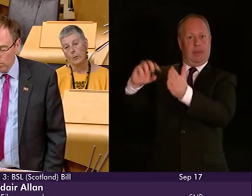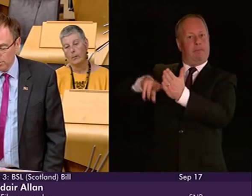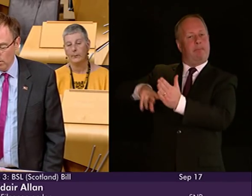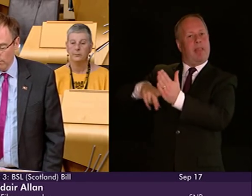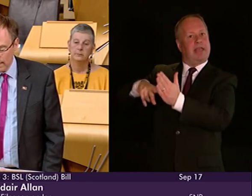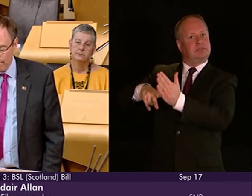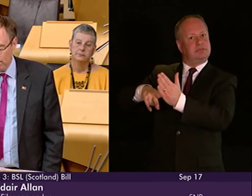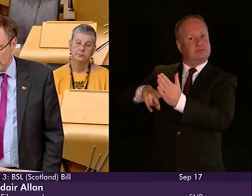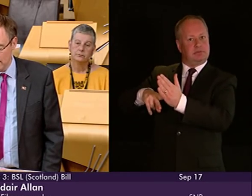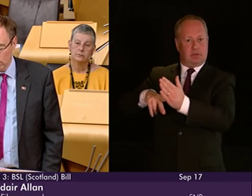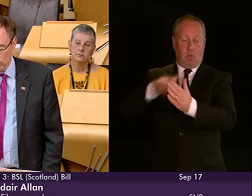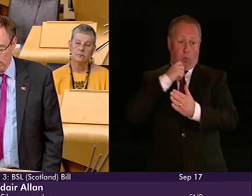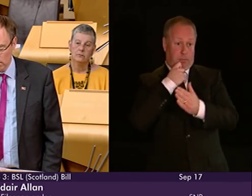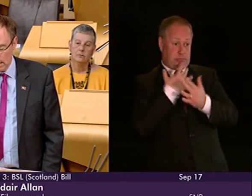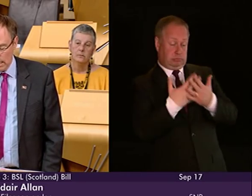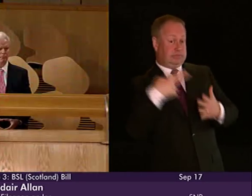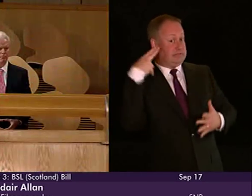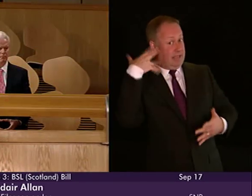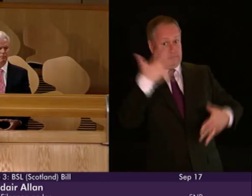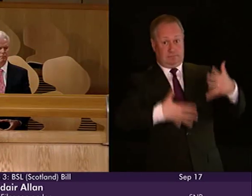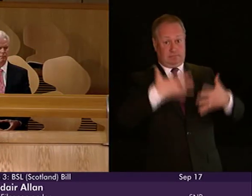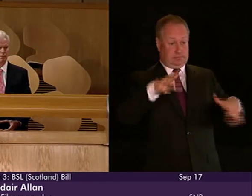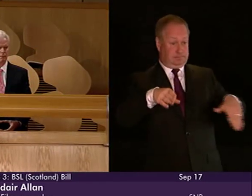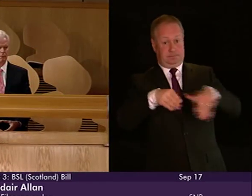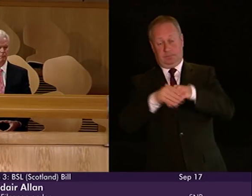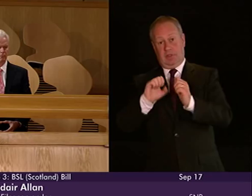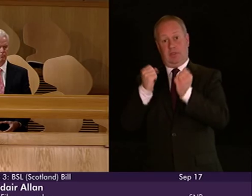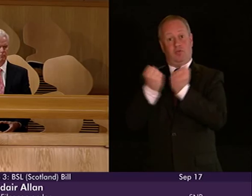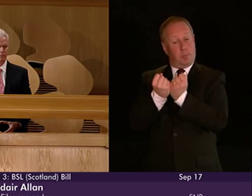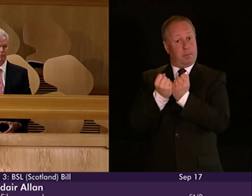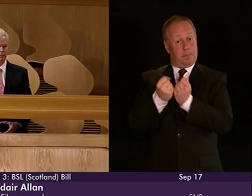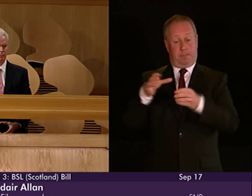proportion of the group will be deaf BSL users. The BSL national advisory group will draw